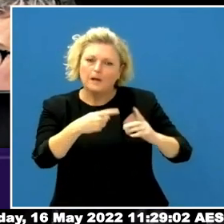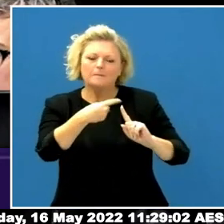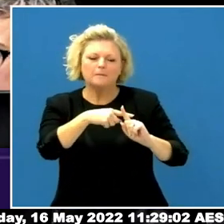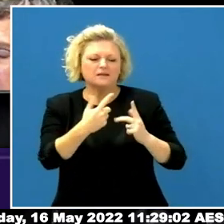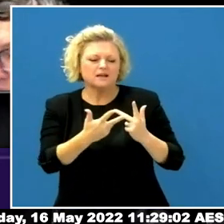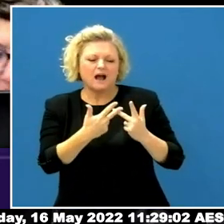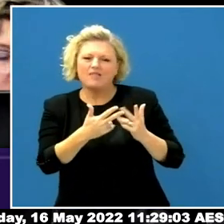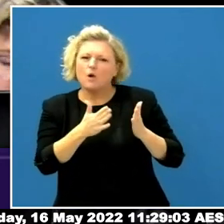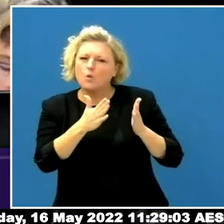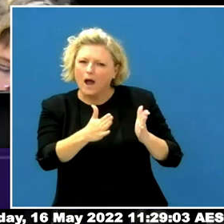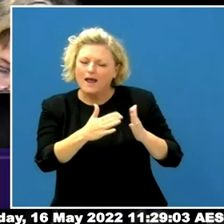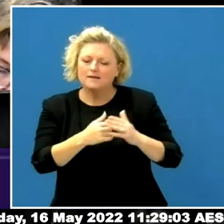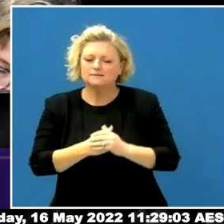such as a sniff for yes.